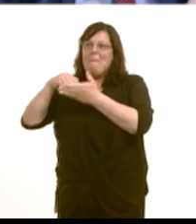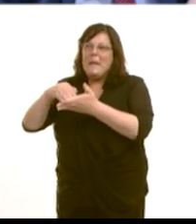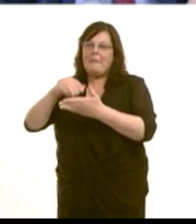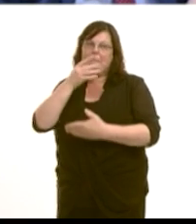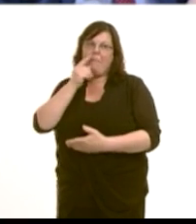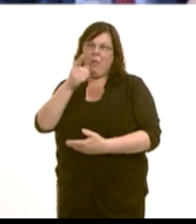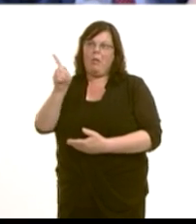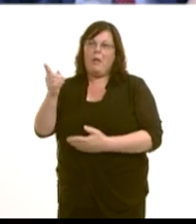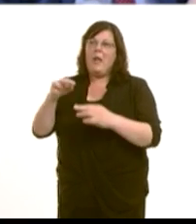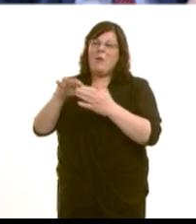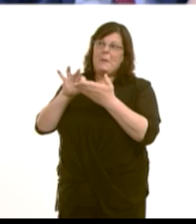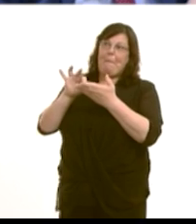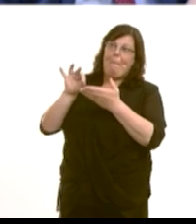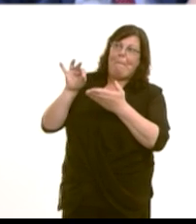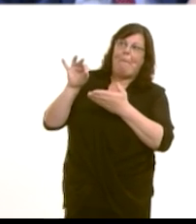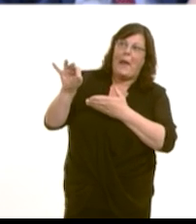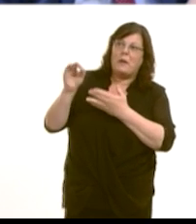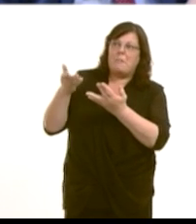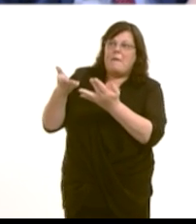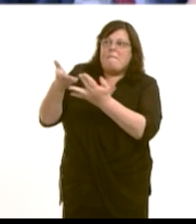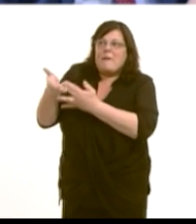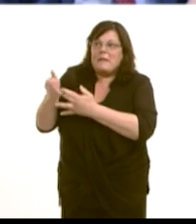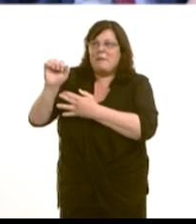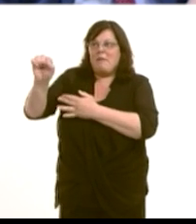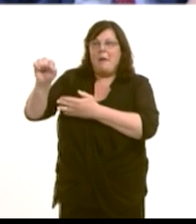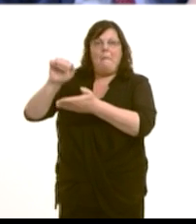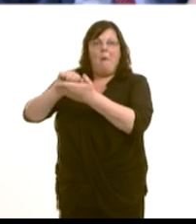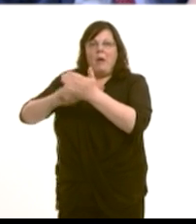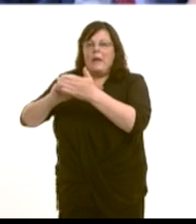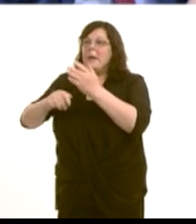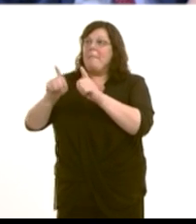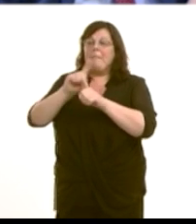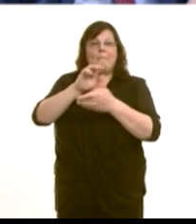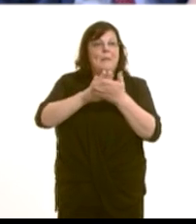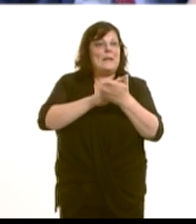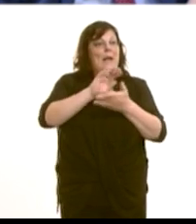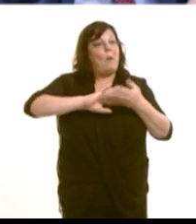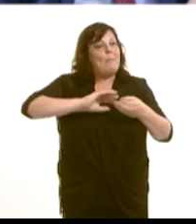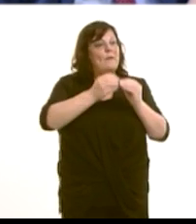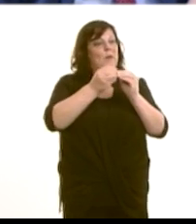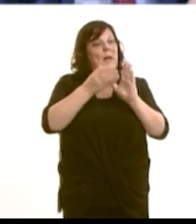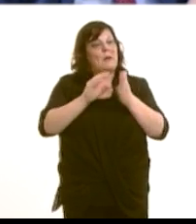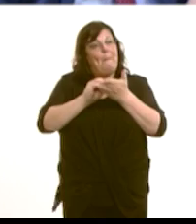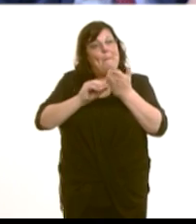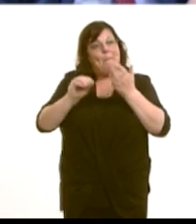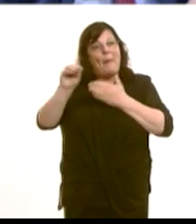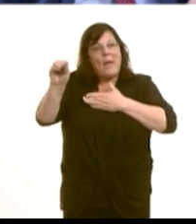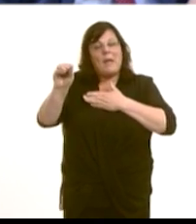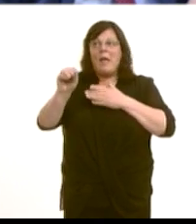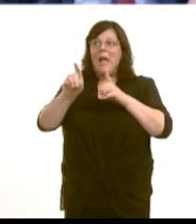If we have to pay a price to enter that market, then our manufacturers will pay a price to enter the market and, ultimately, thereíll be a price in terms of jobs.